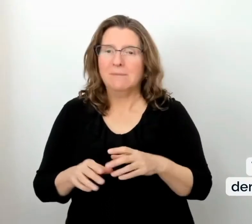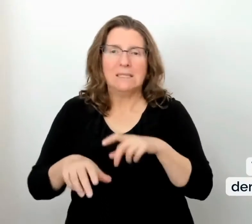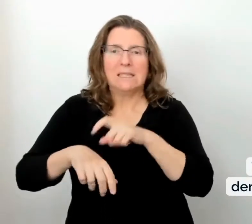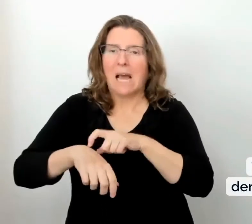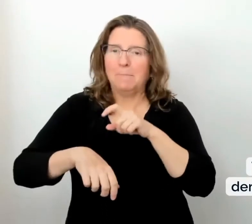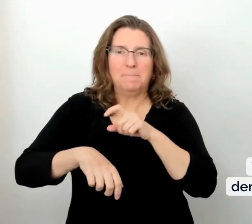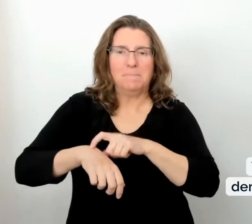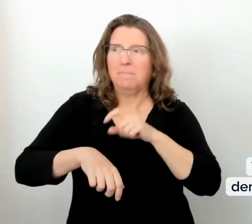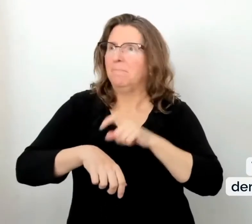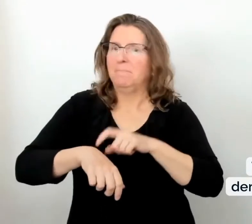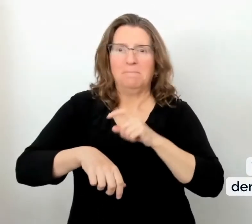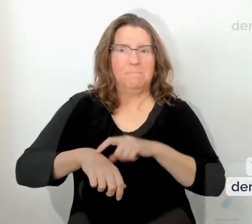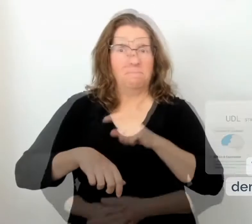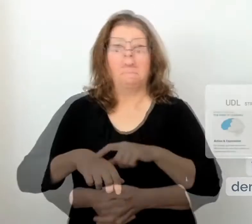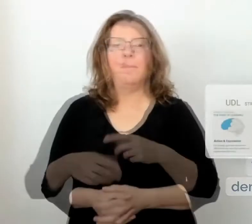There are demands on our time.